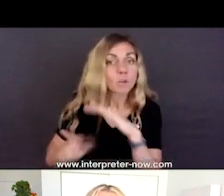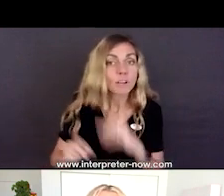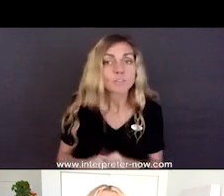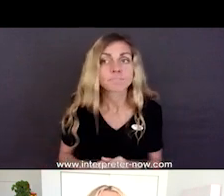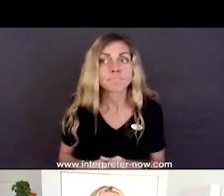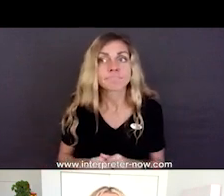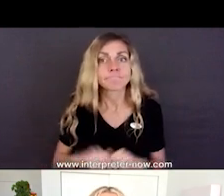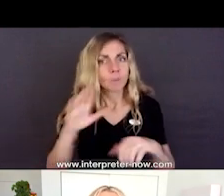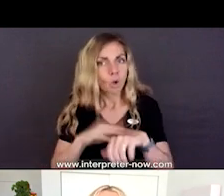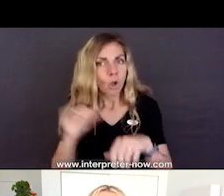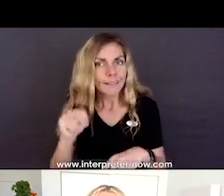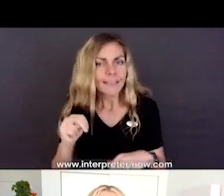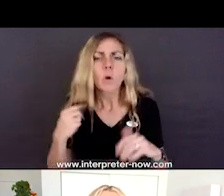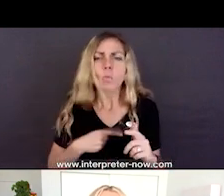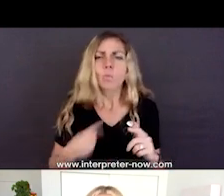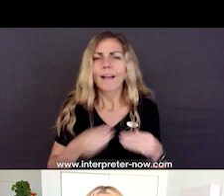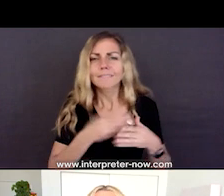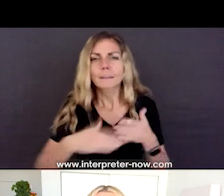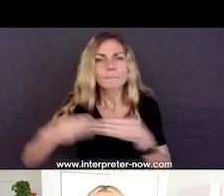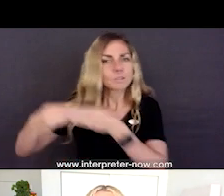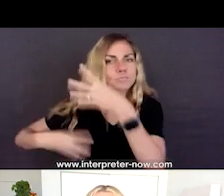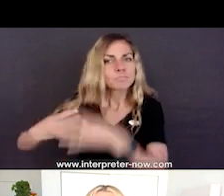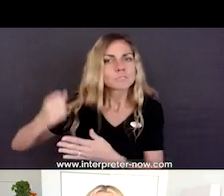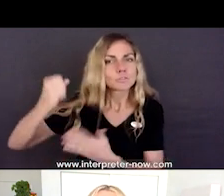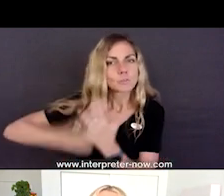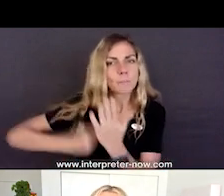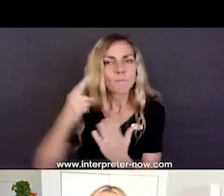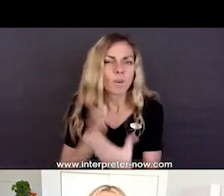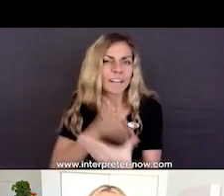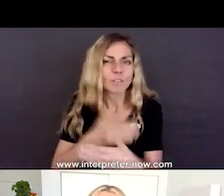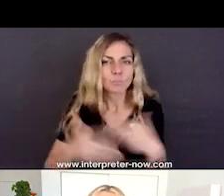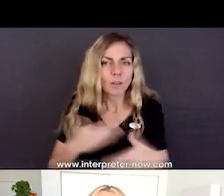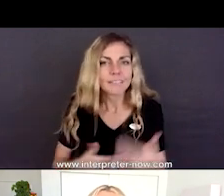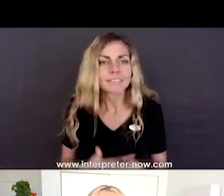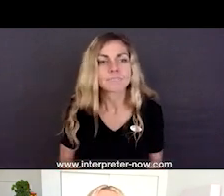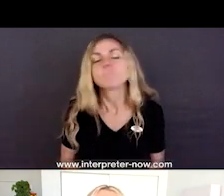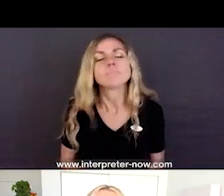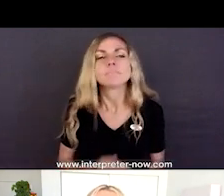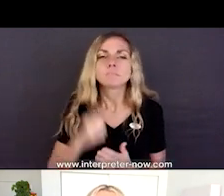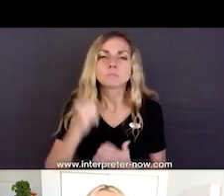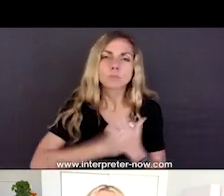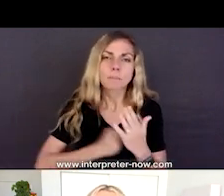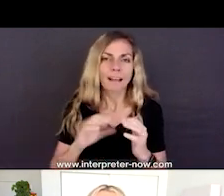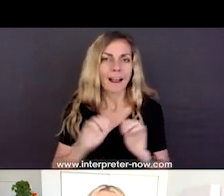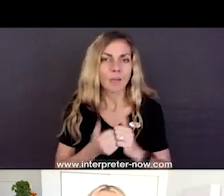We went through scripts and micro-intervention process and some scripts, and integrating this into your culture.